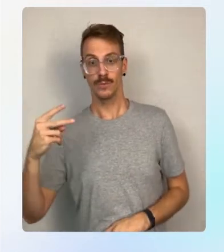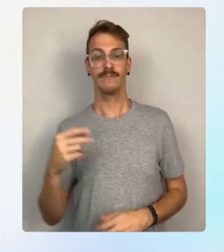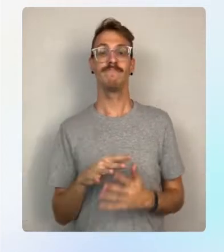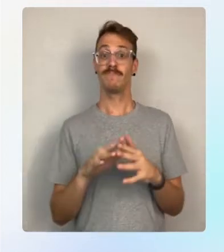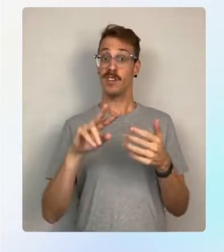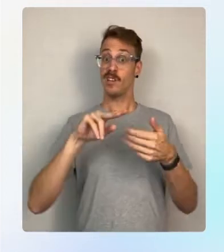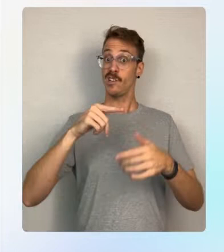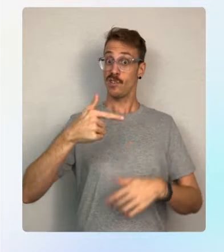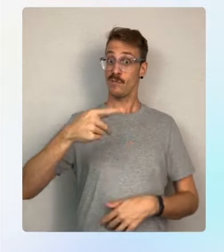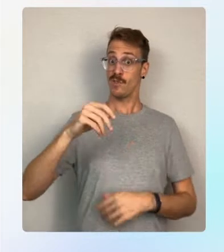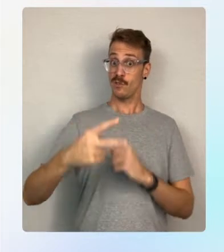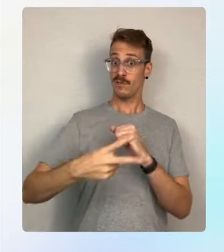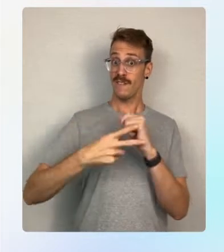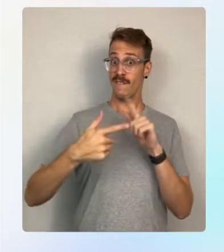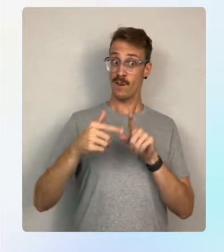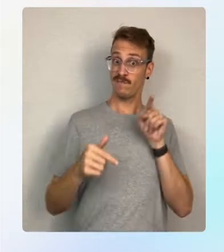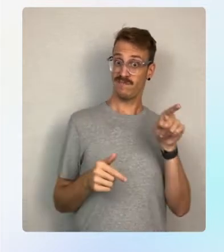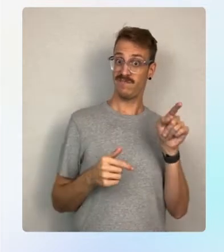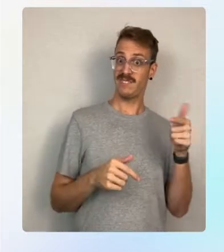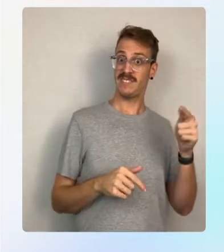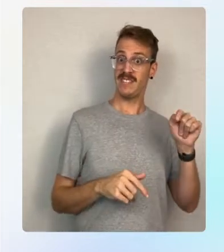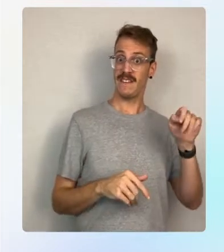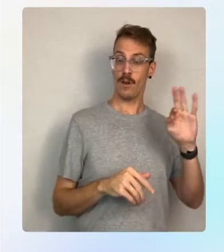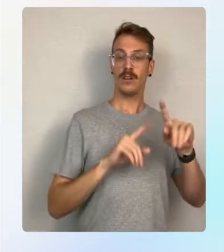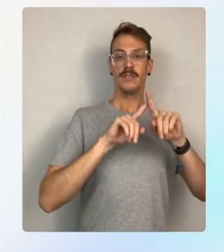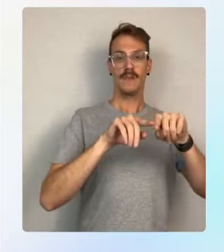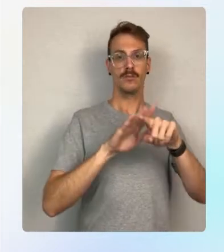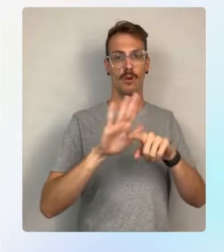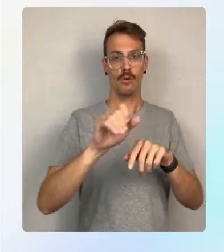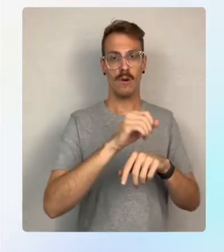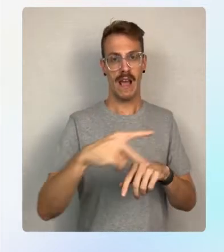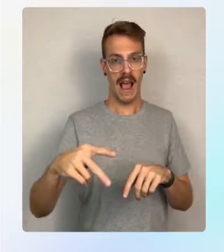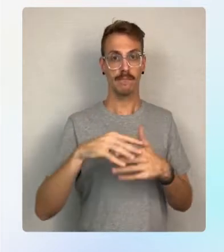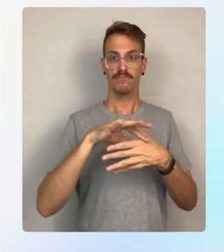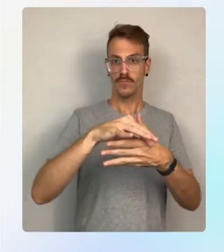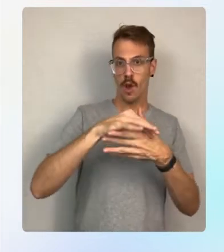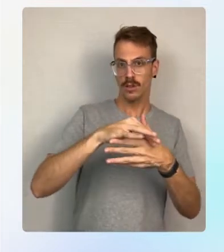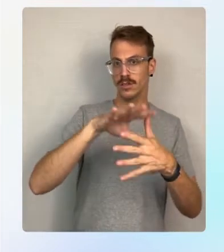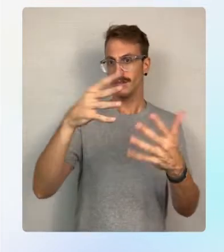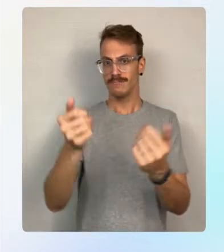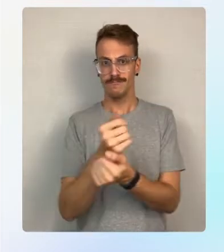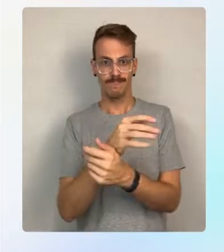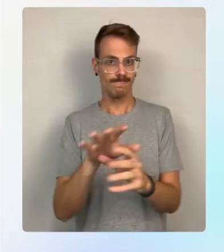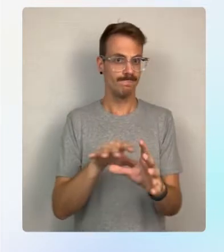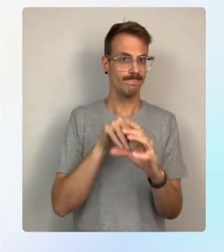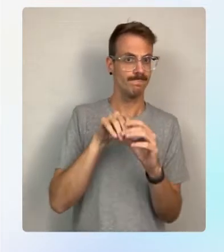The GPU saving you'll get from ETFR will depend on your application's content,